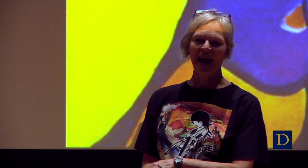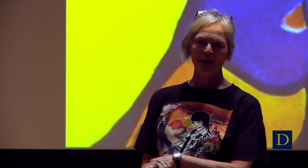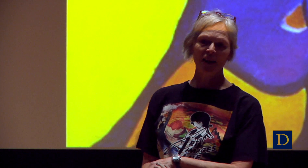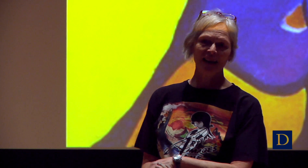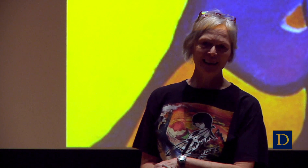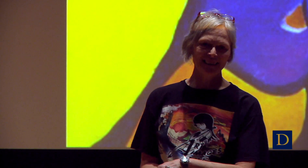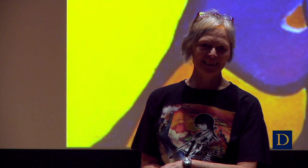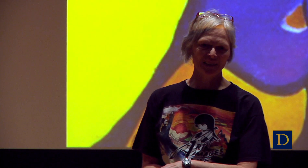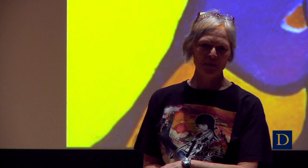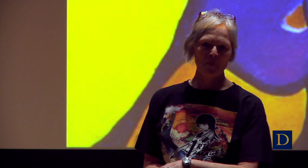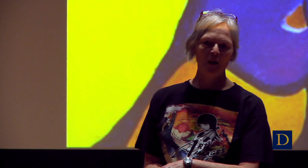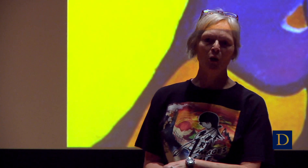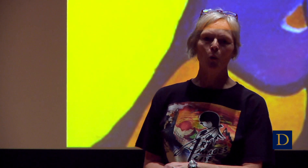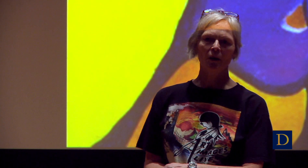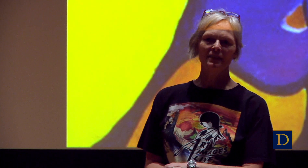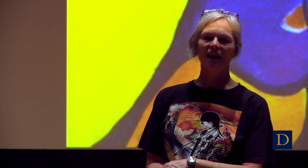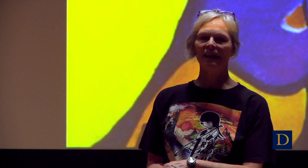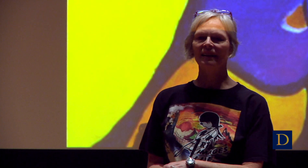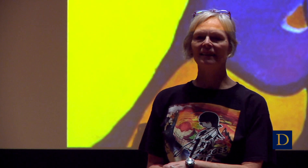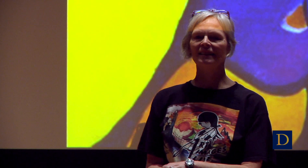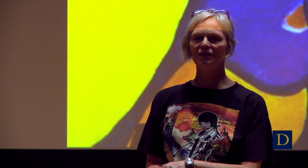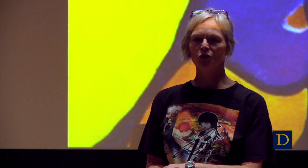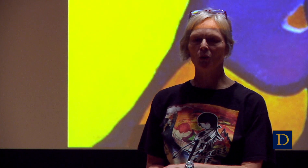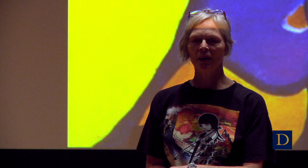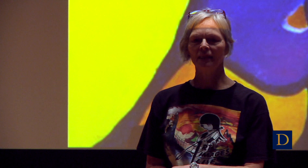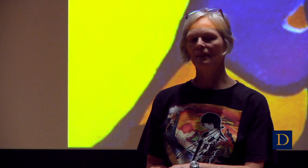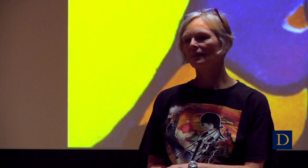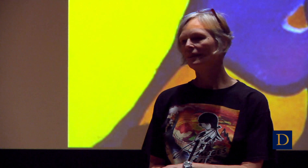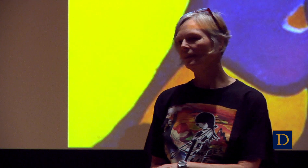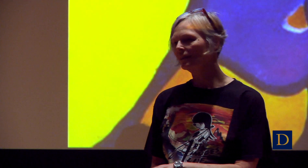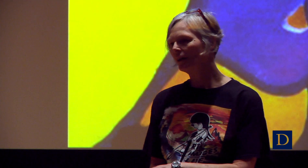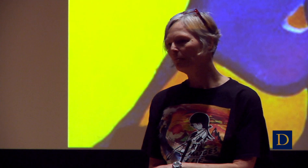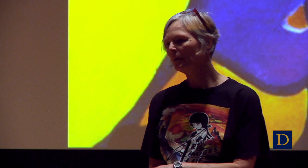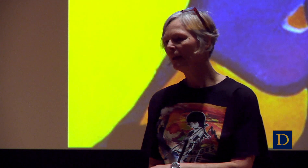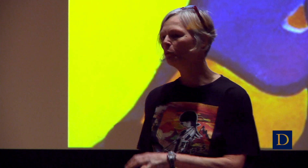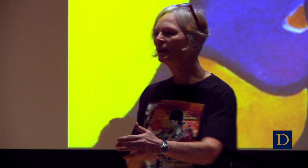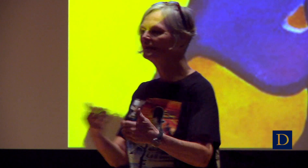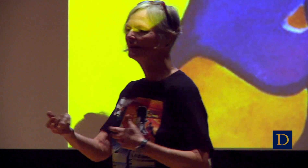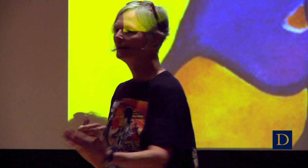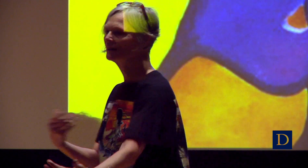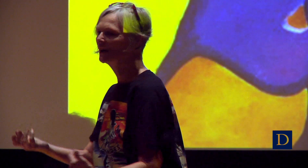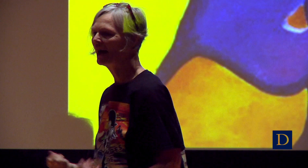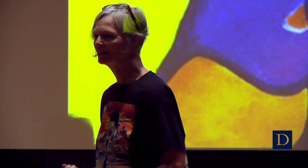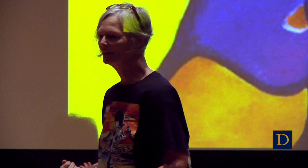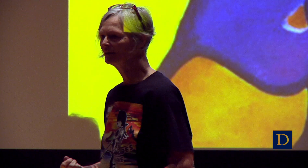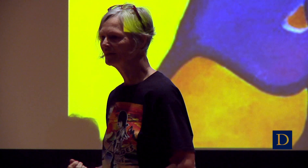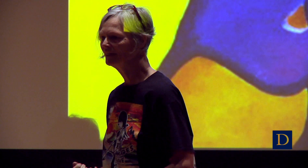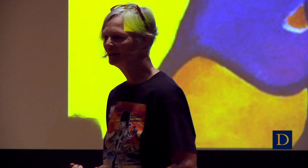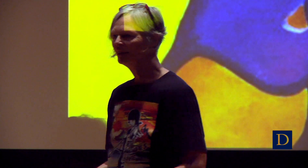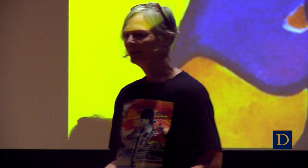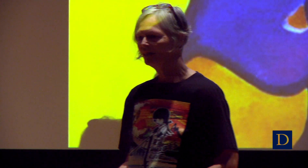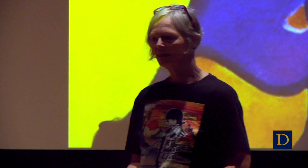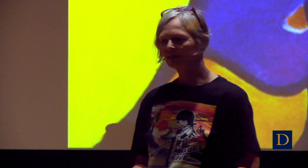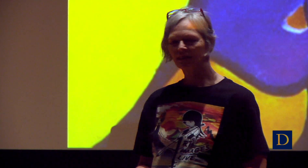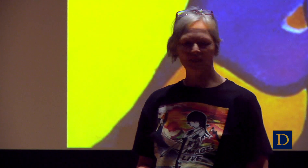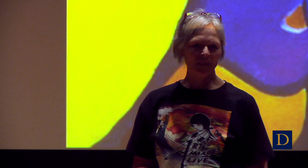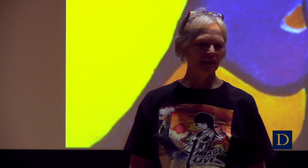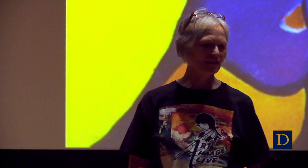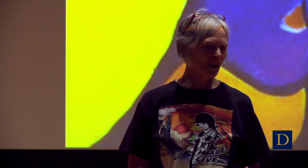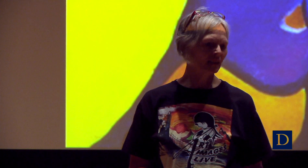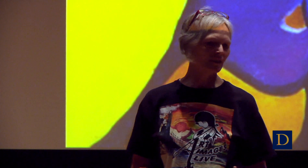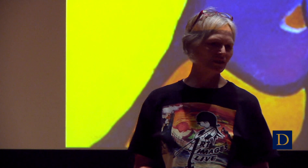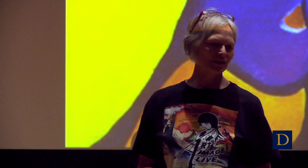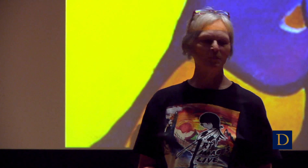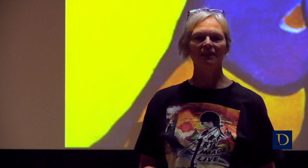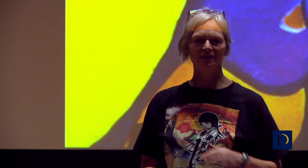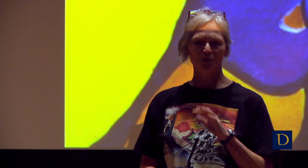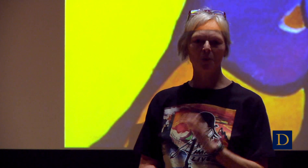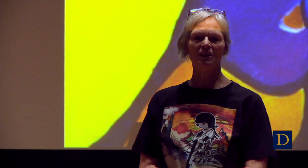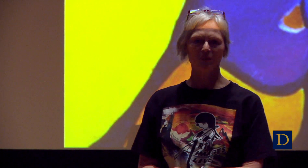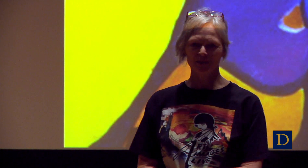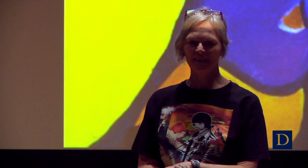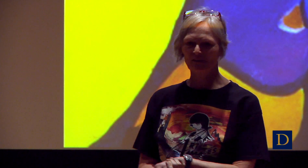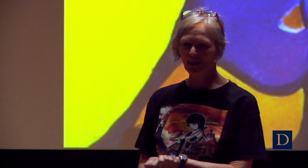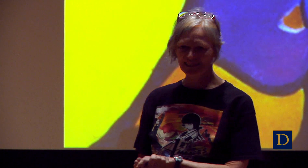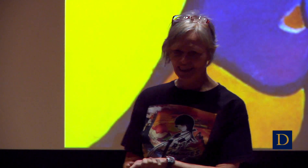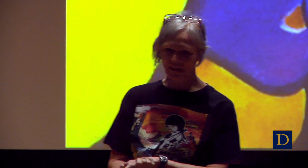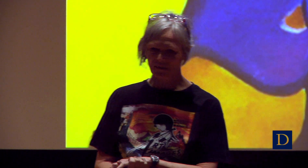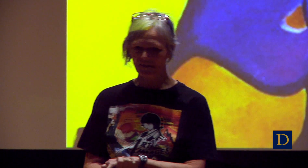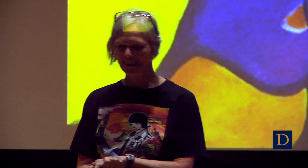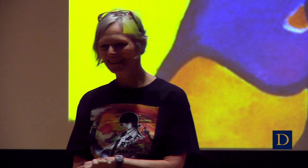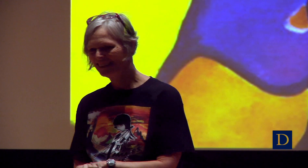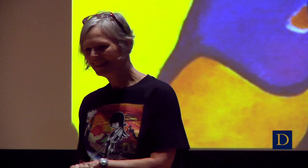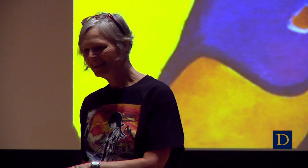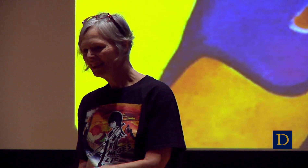How I got here was, I enjoyed the club, and we did interactive. It’s a good thing you’re not closer, because you would be doing something right now.